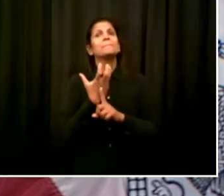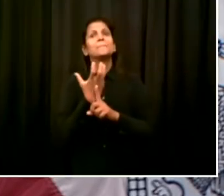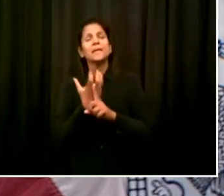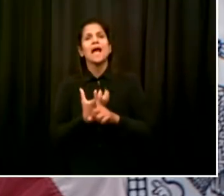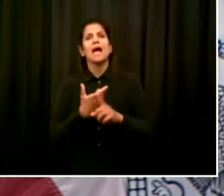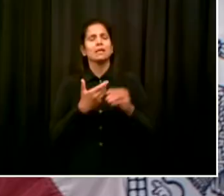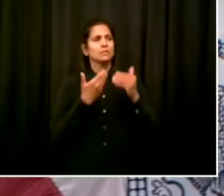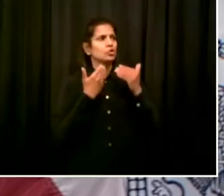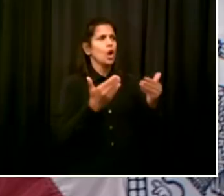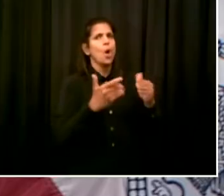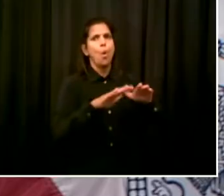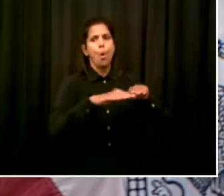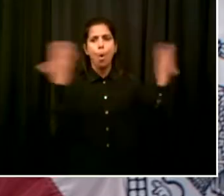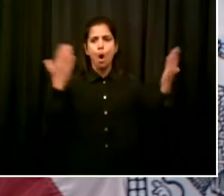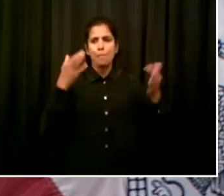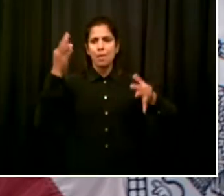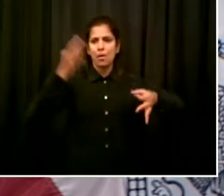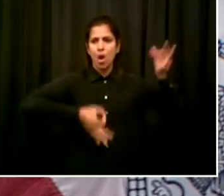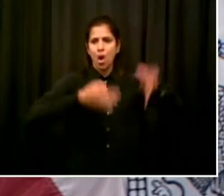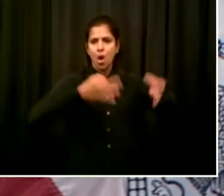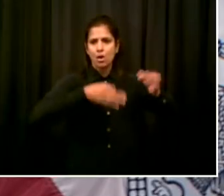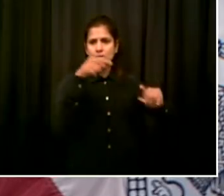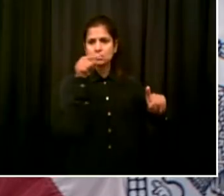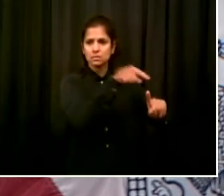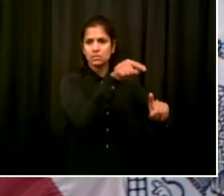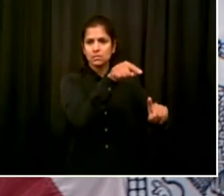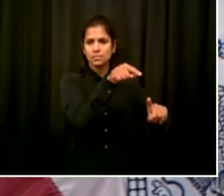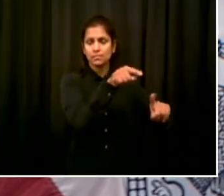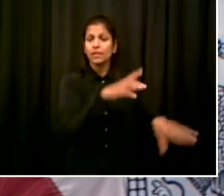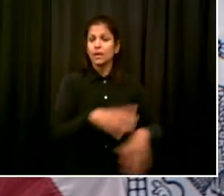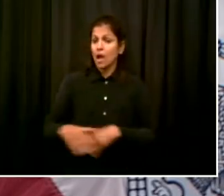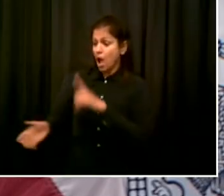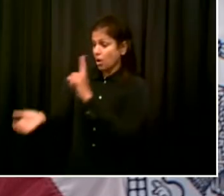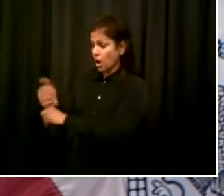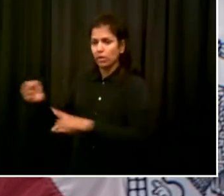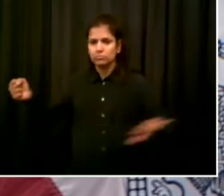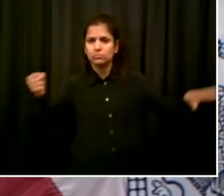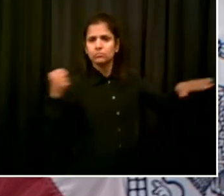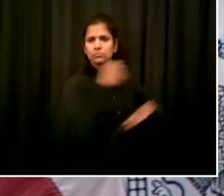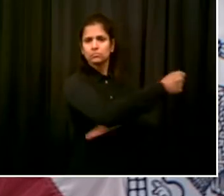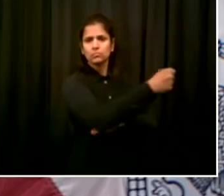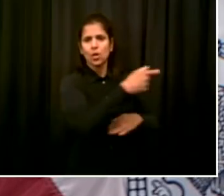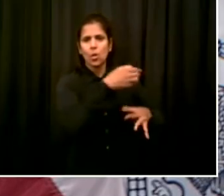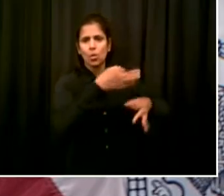WORKING WITH NYPD . I AM PLEADINWIG TH THE STATE OFFICE COURT ADMINISTRATION TO REOPEN THE